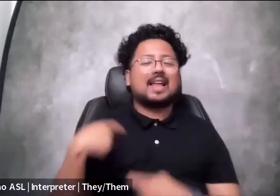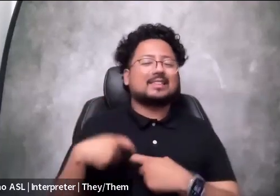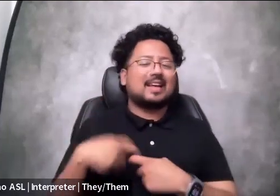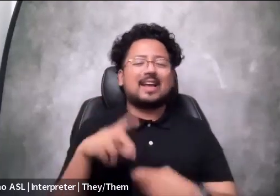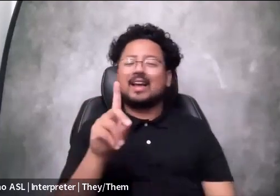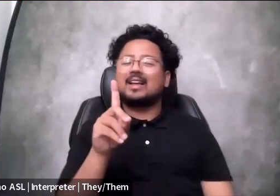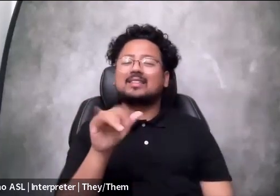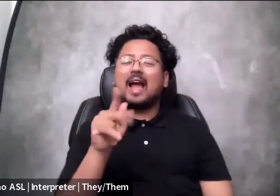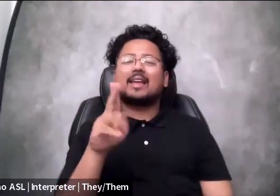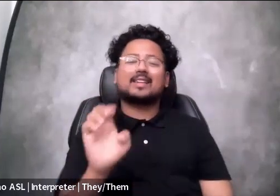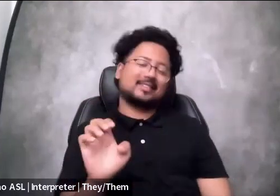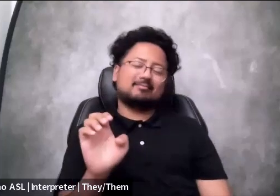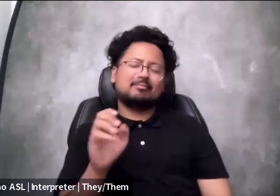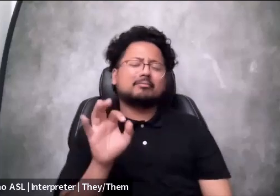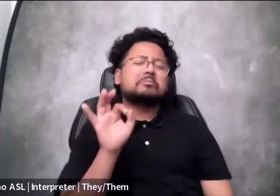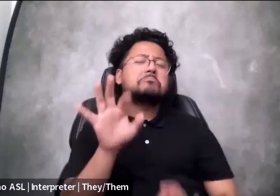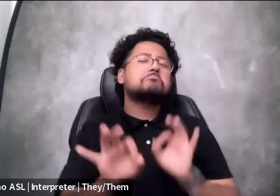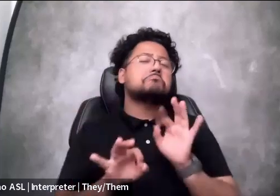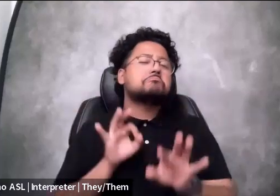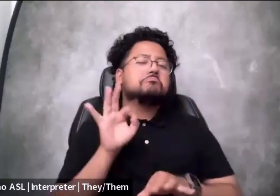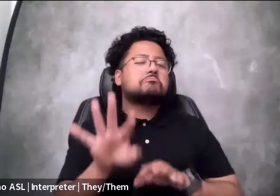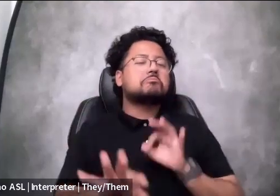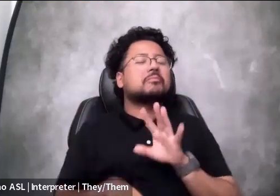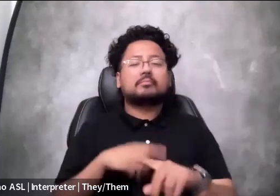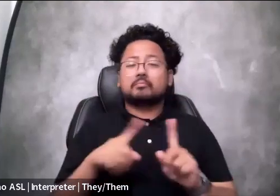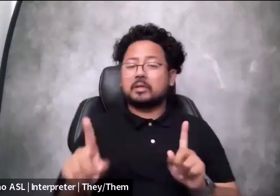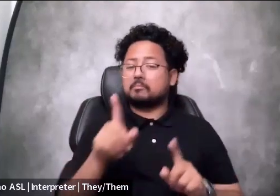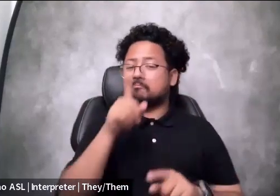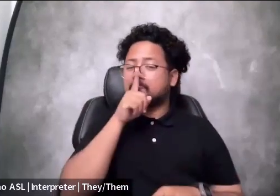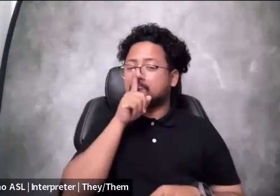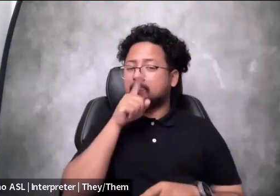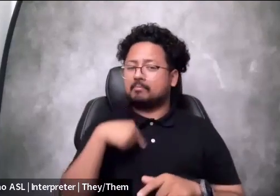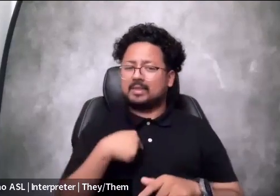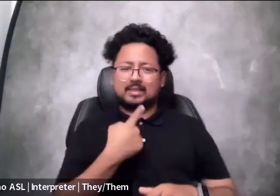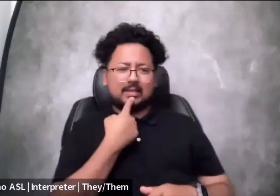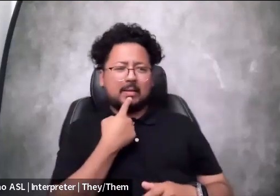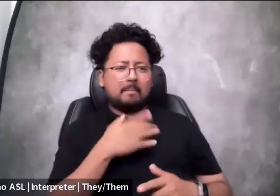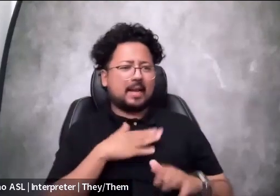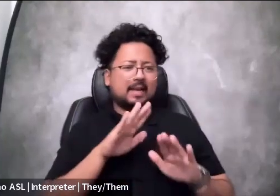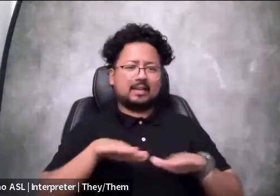But from there I was like, I'm not going to have my kids live alone anymore. I'm going to have my kids in community.